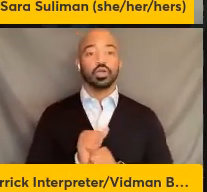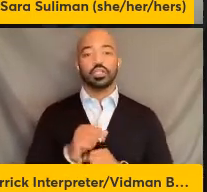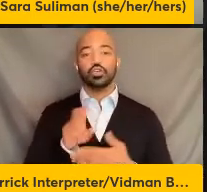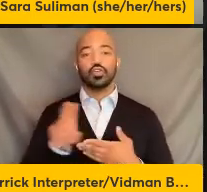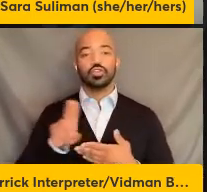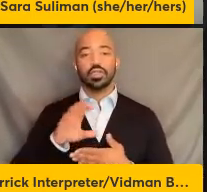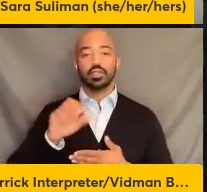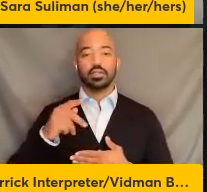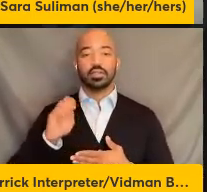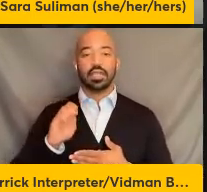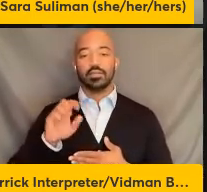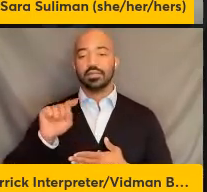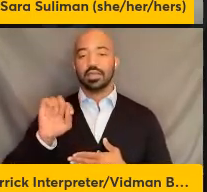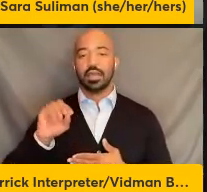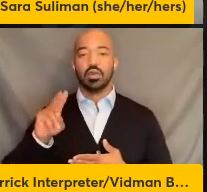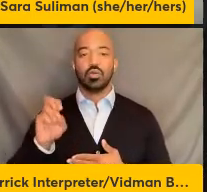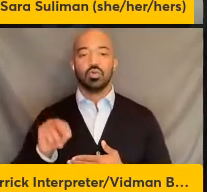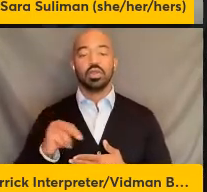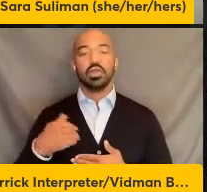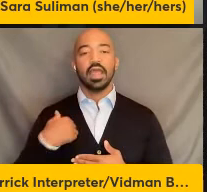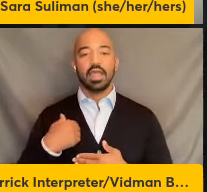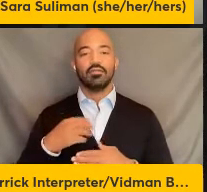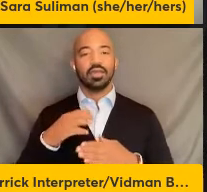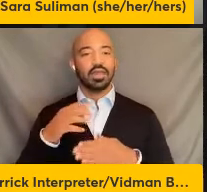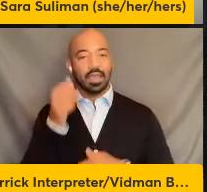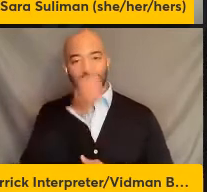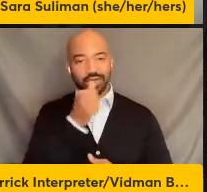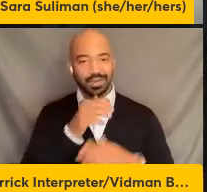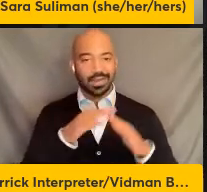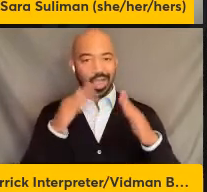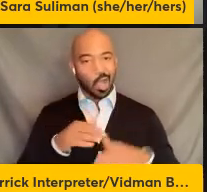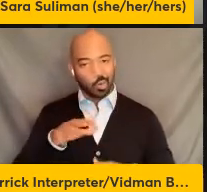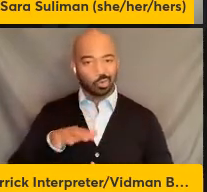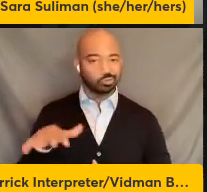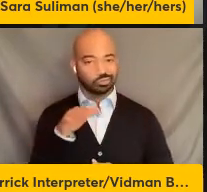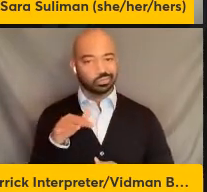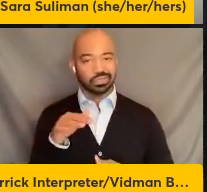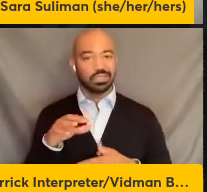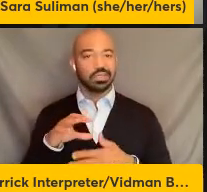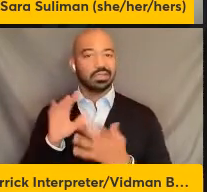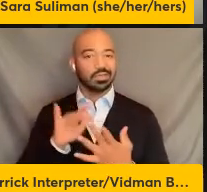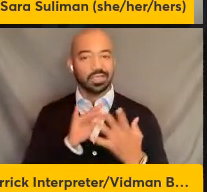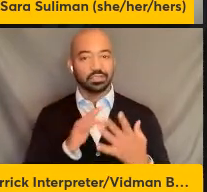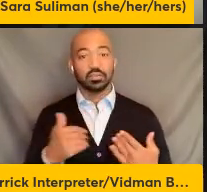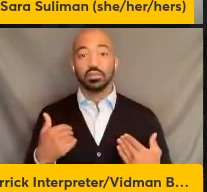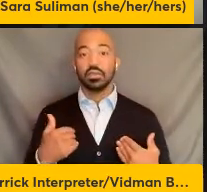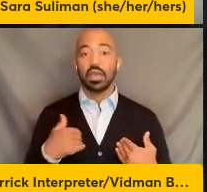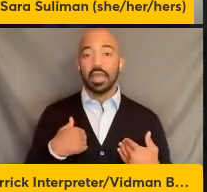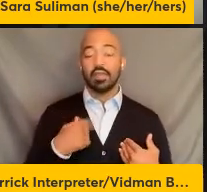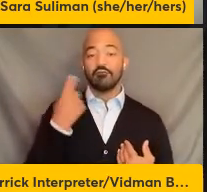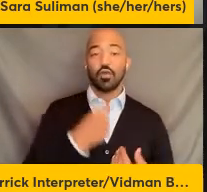this African household contact study, where we follow the index cases and household contacts in four different African